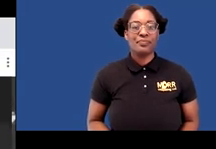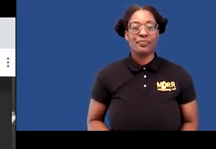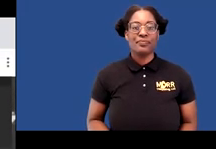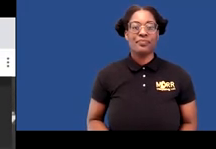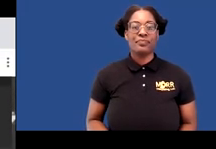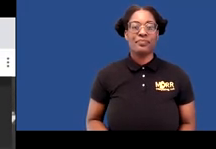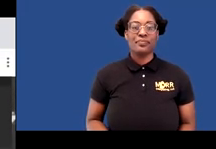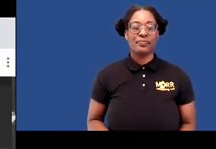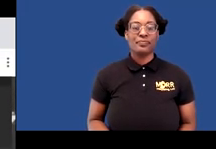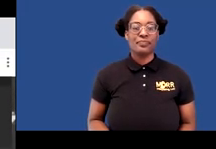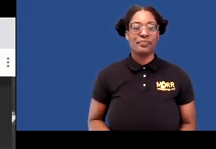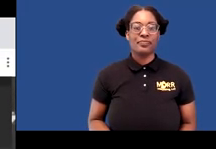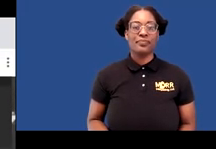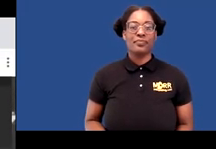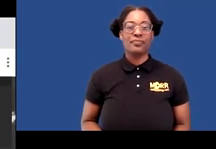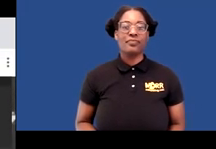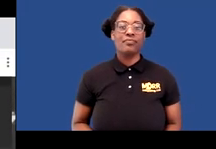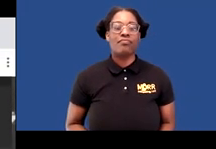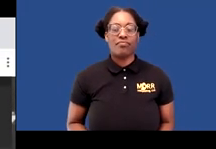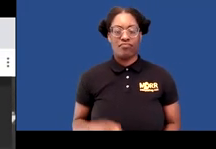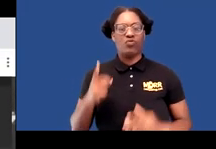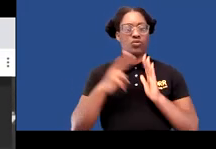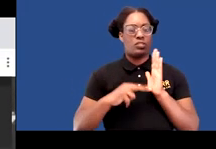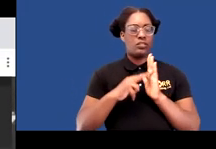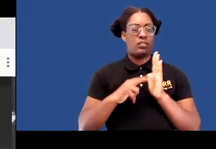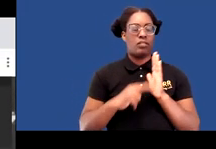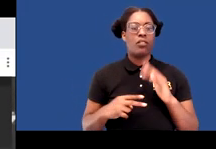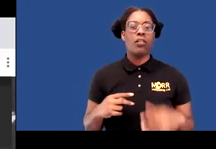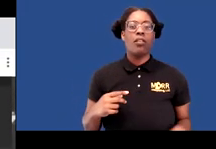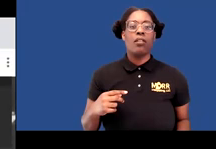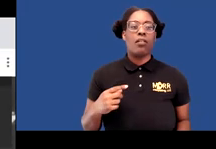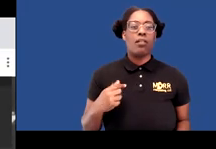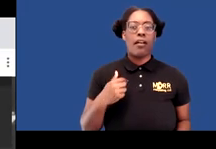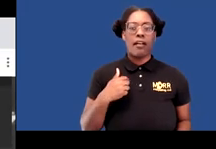"I've had writers ask me how to become a writing consultant themselves.